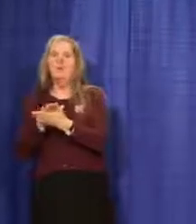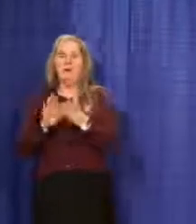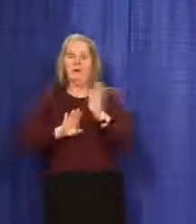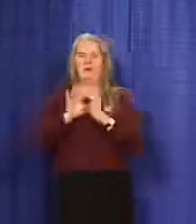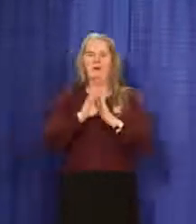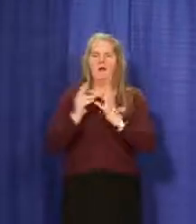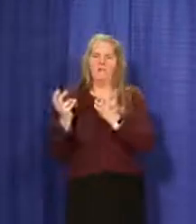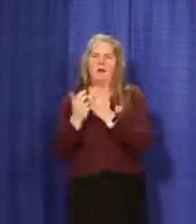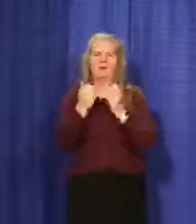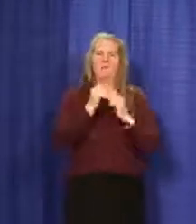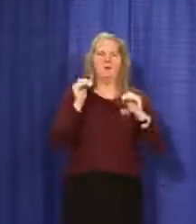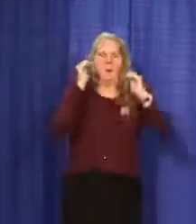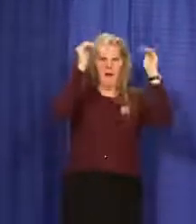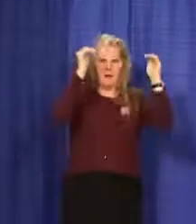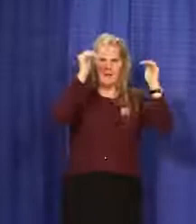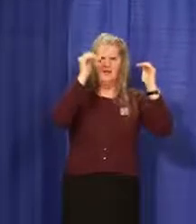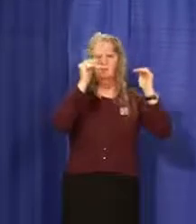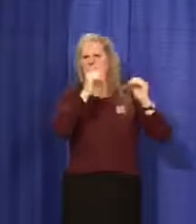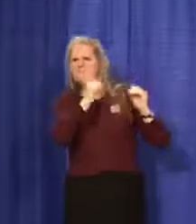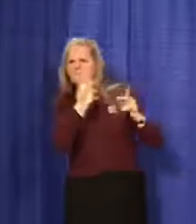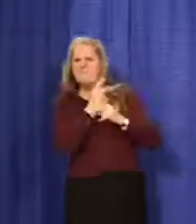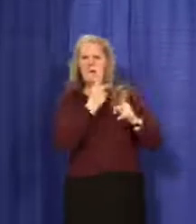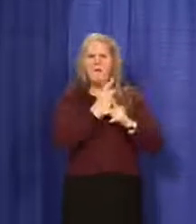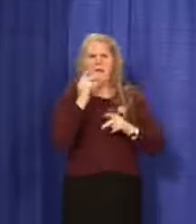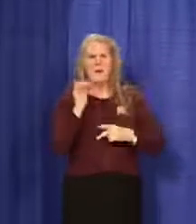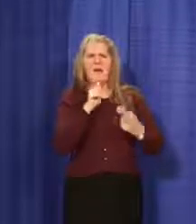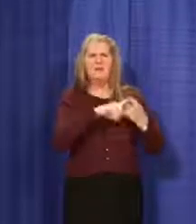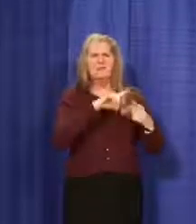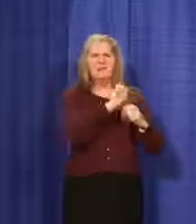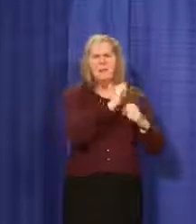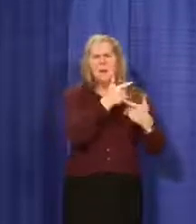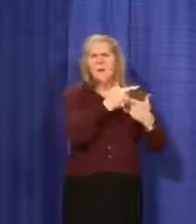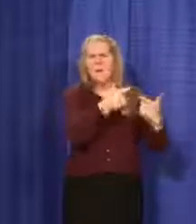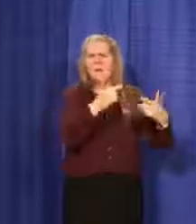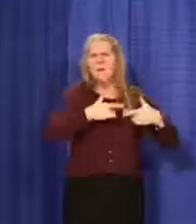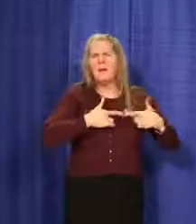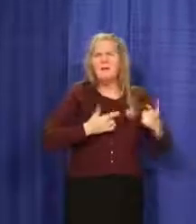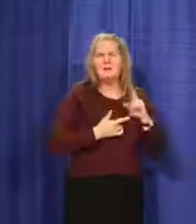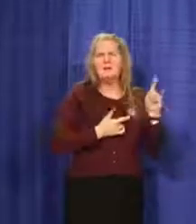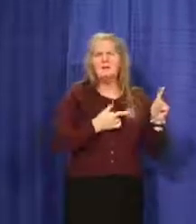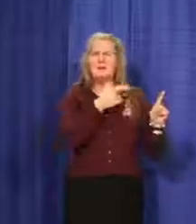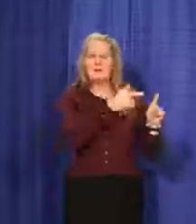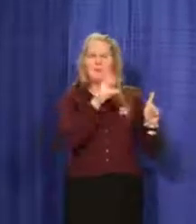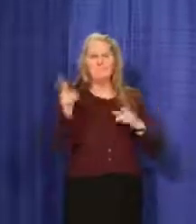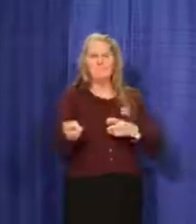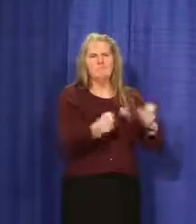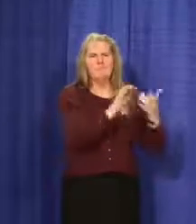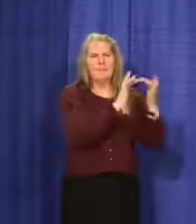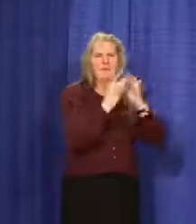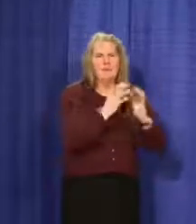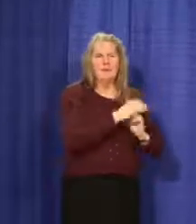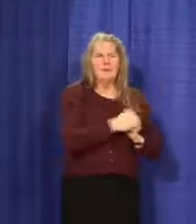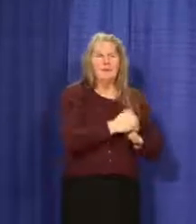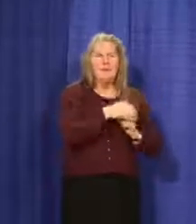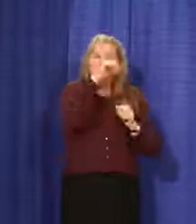for adults wanting to return to their activities. Remember that when trying to determine whether to get tested,